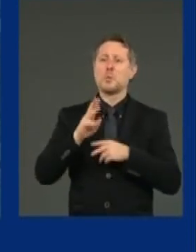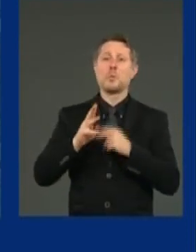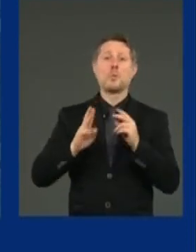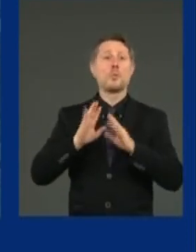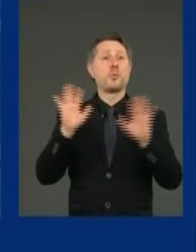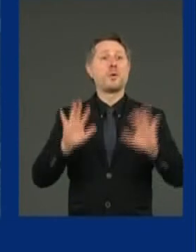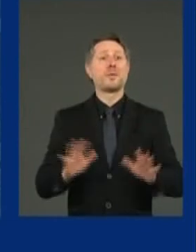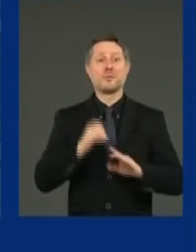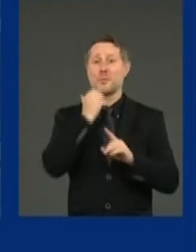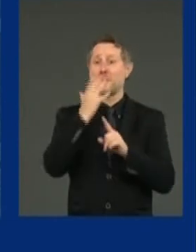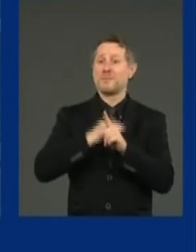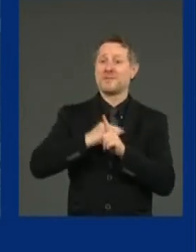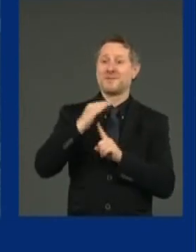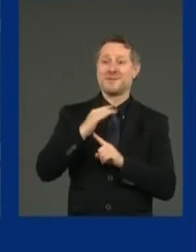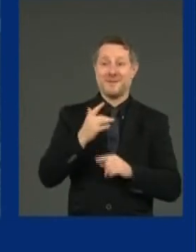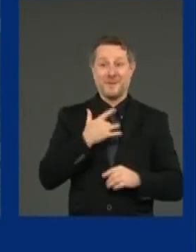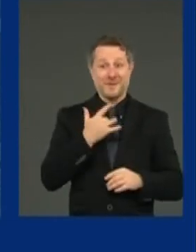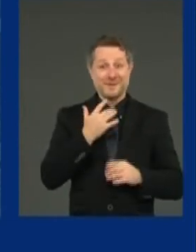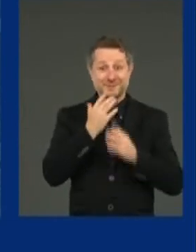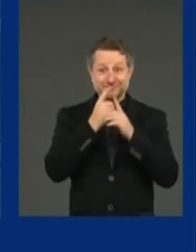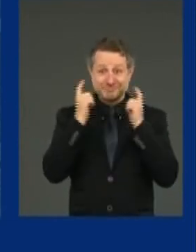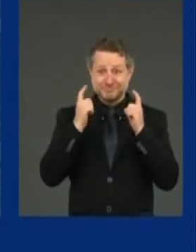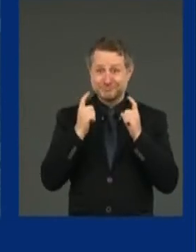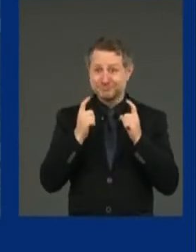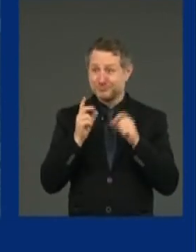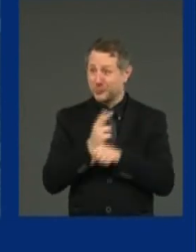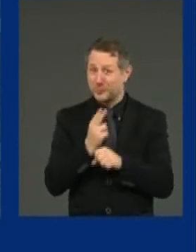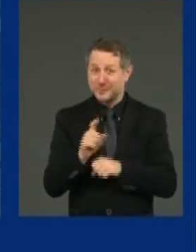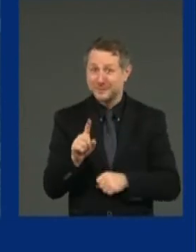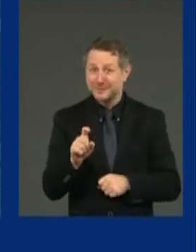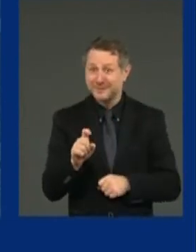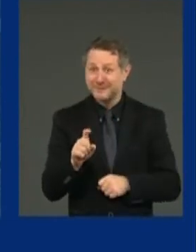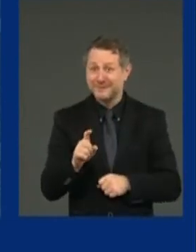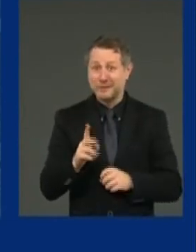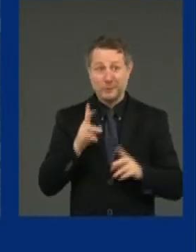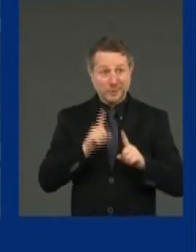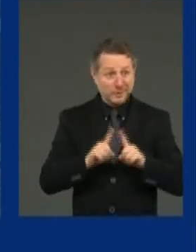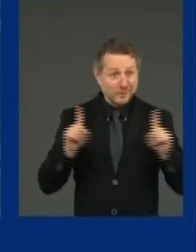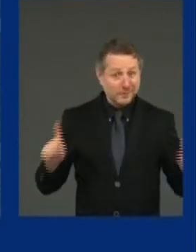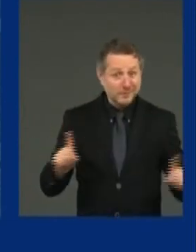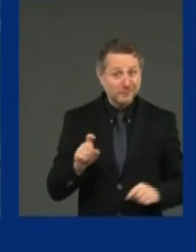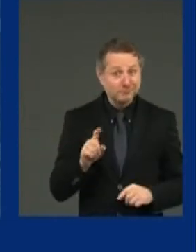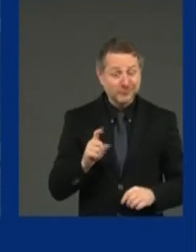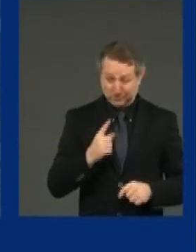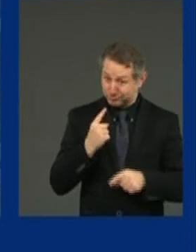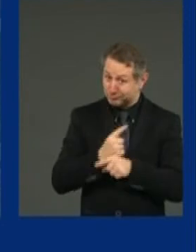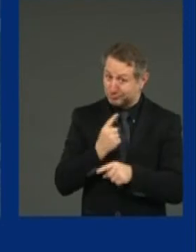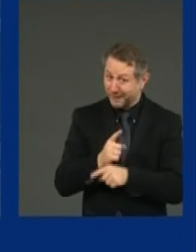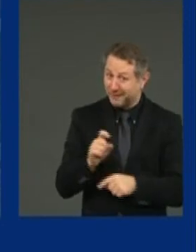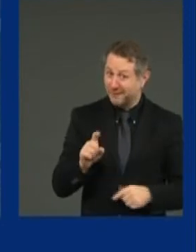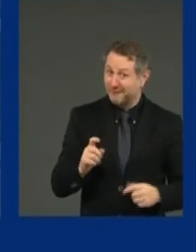YOU TELL ME HOW INDIVIDUALS REACT NOW THAT THE WEATHER IS GETTING WARMER. ARE THEY WEARING MASKS?